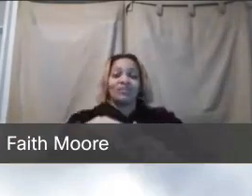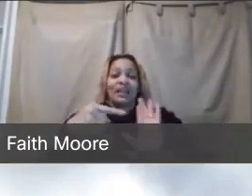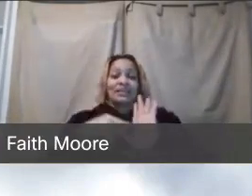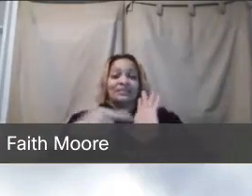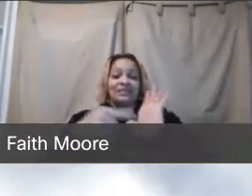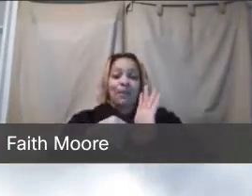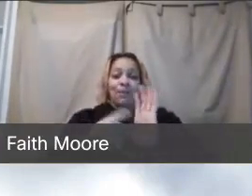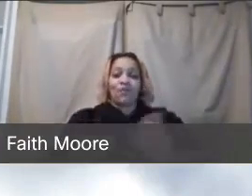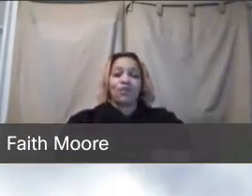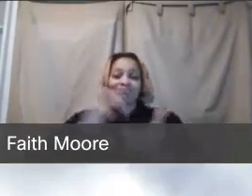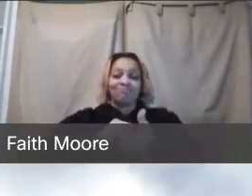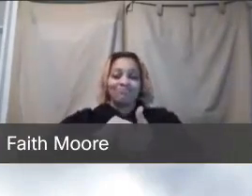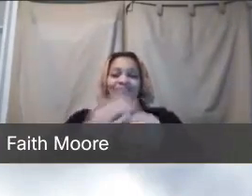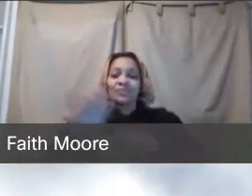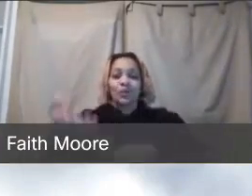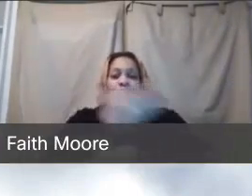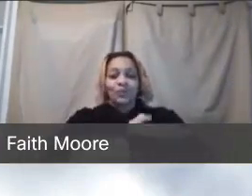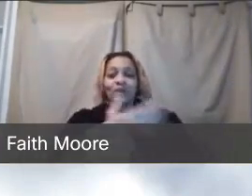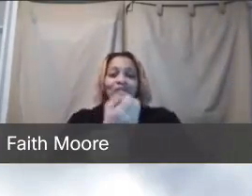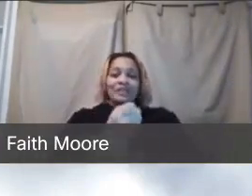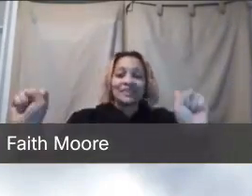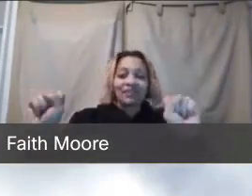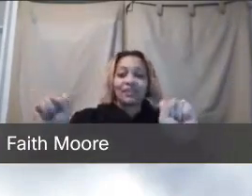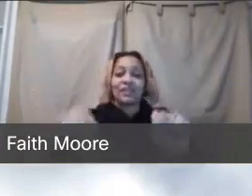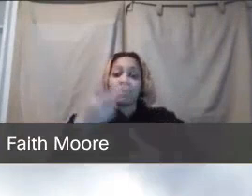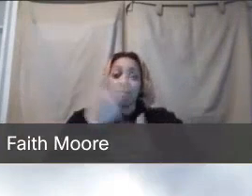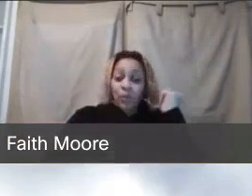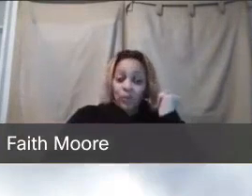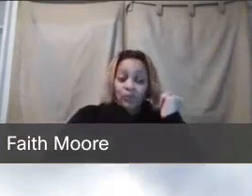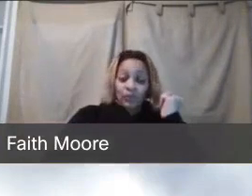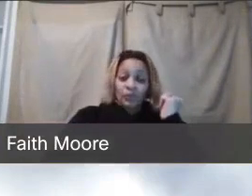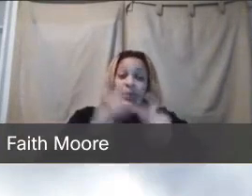We're collaborating on improving safety for both residents and visitors to the district.